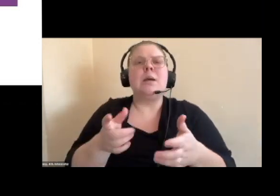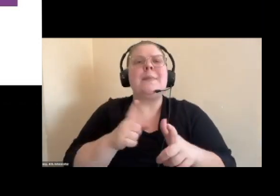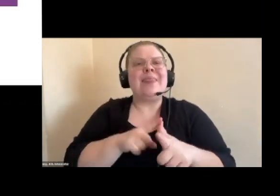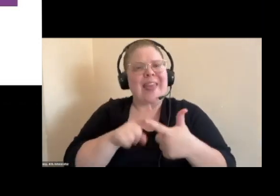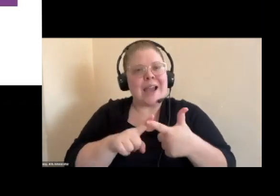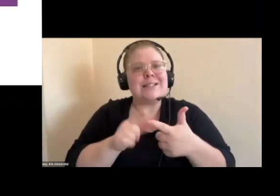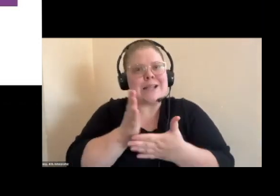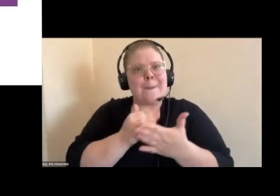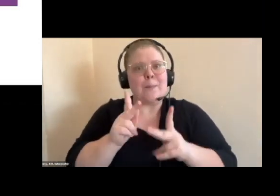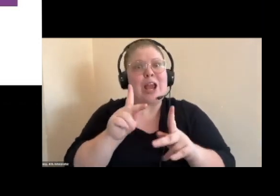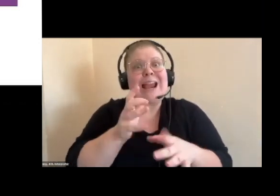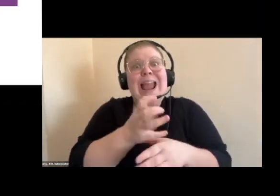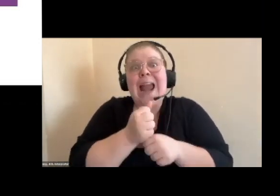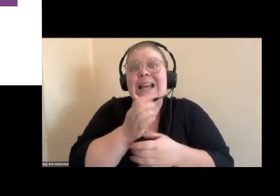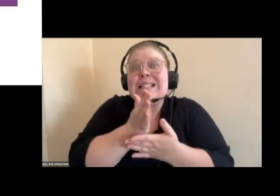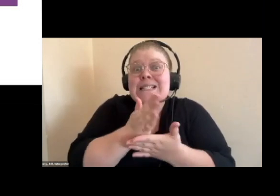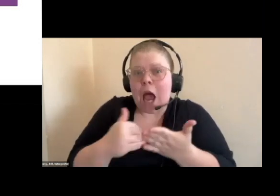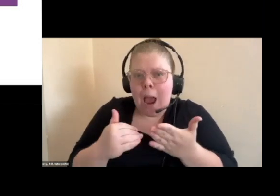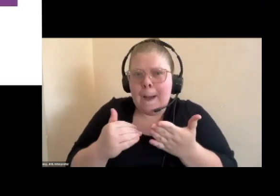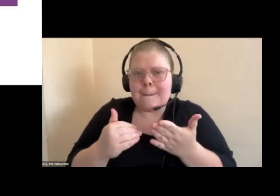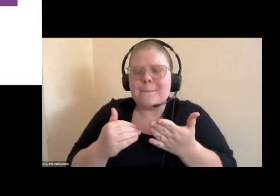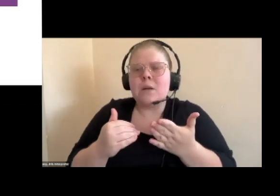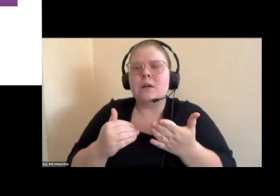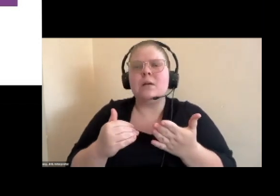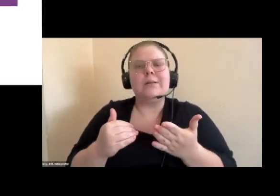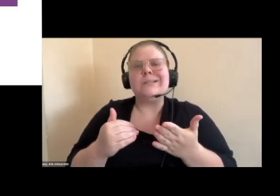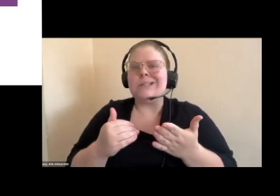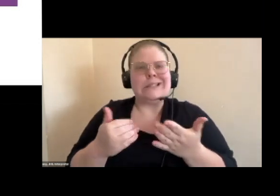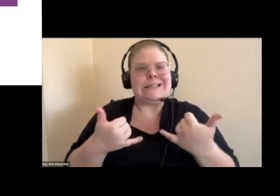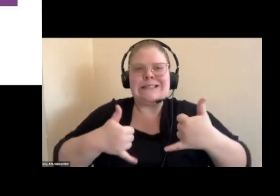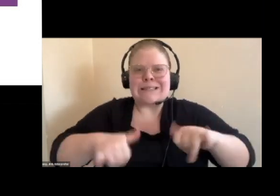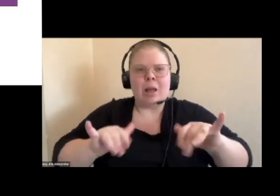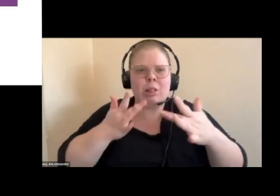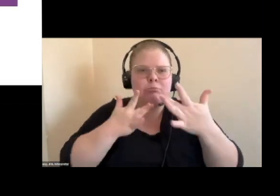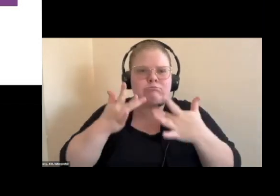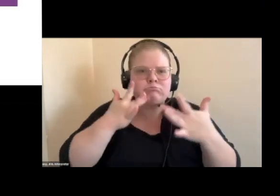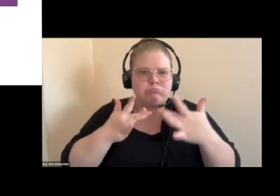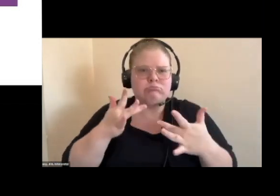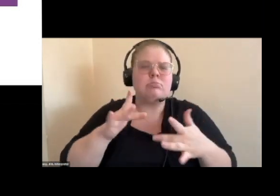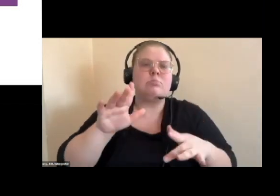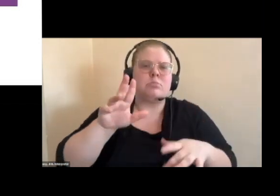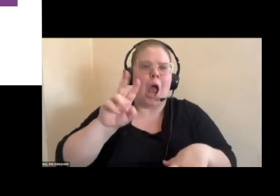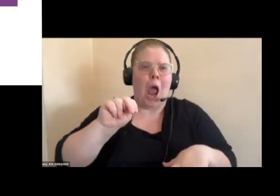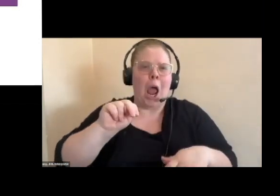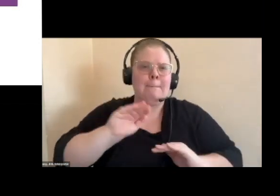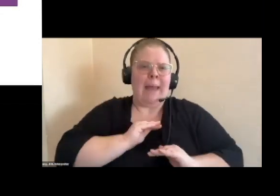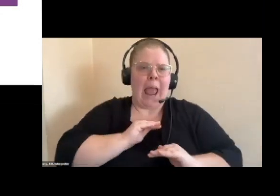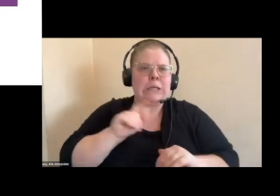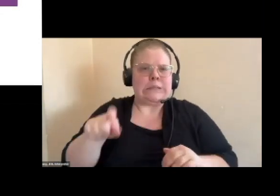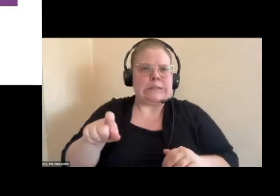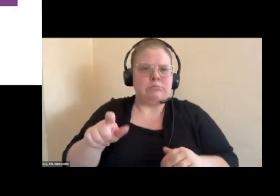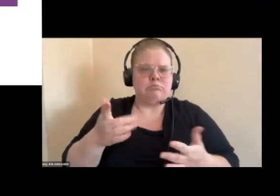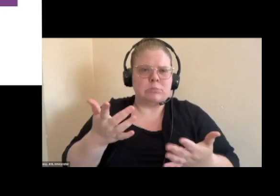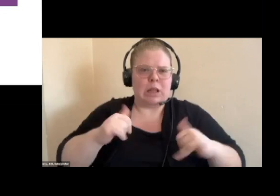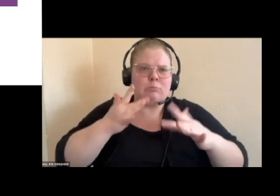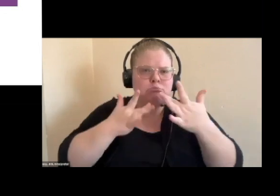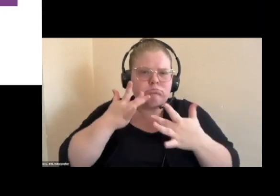getting home and community based services, there's still unmet needs. For this first study I'm going to talk about,